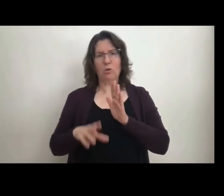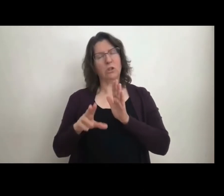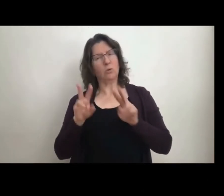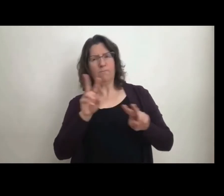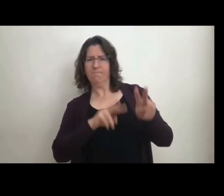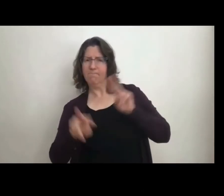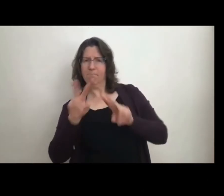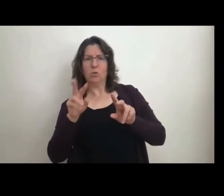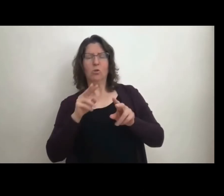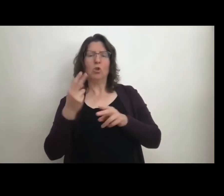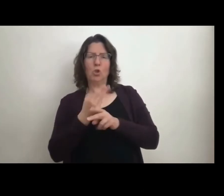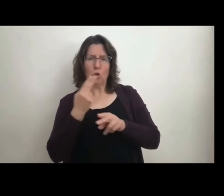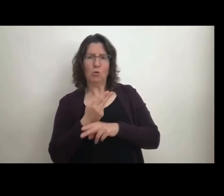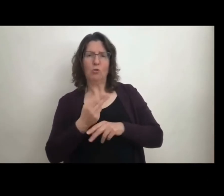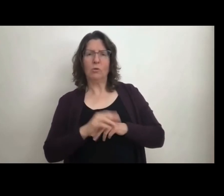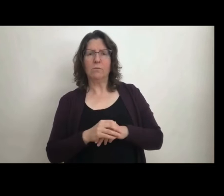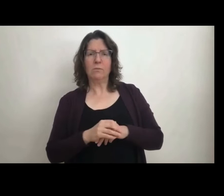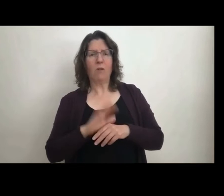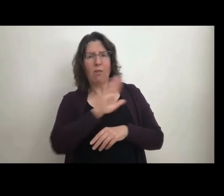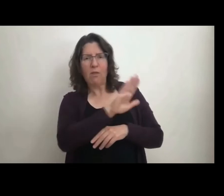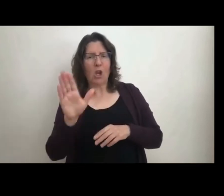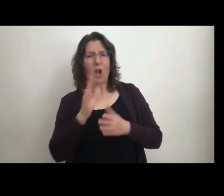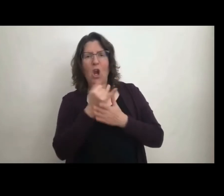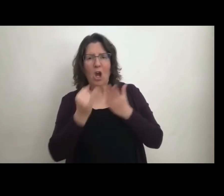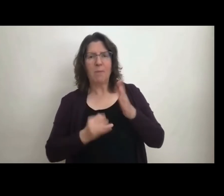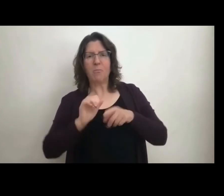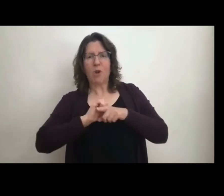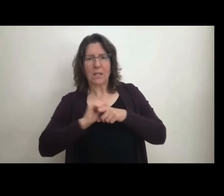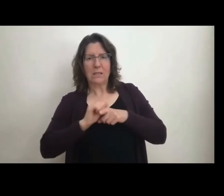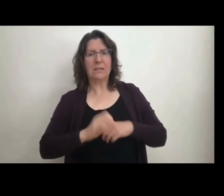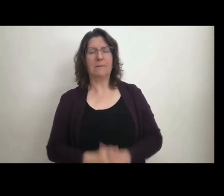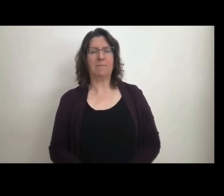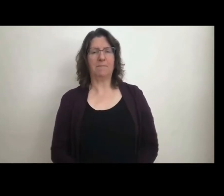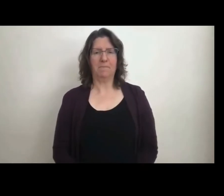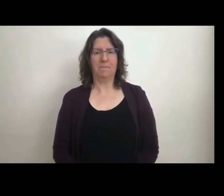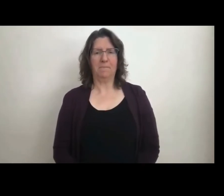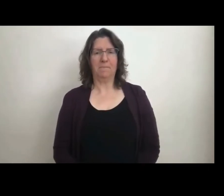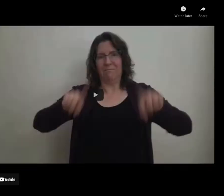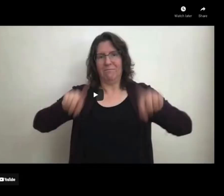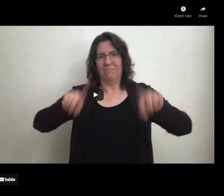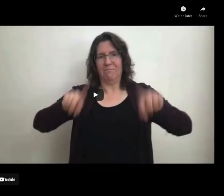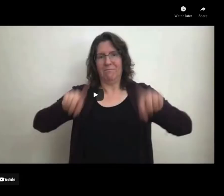Though we did look for one to act as a model for the students in their own art practice.